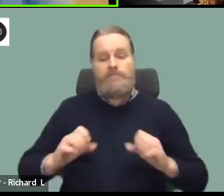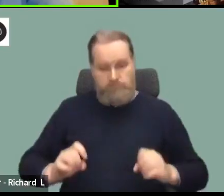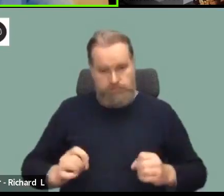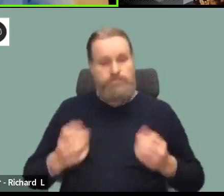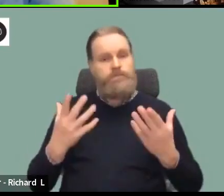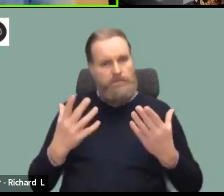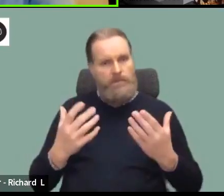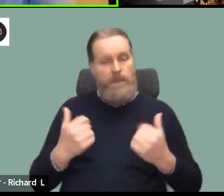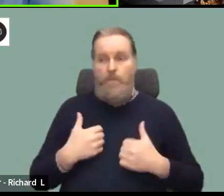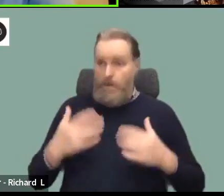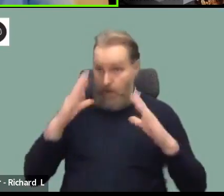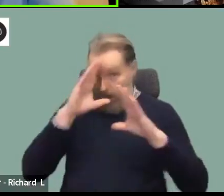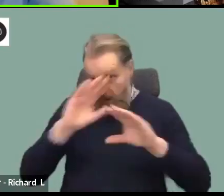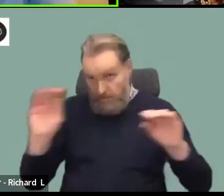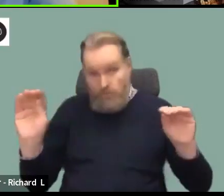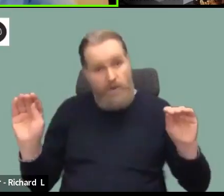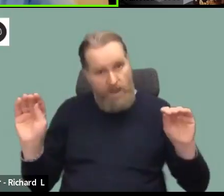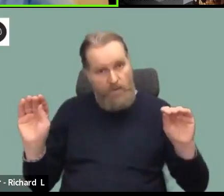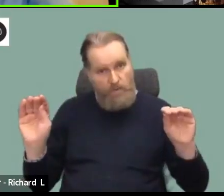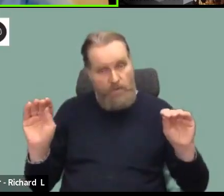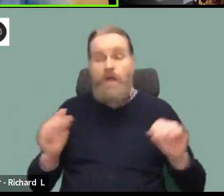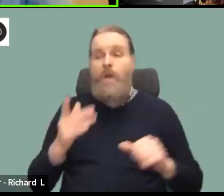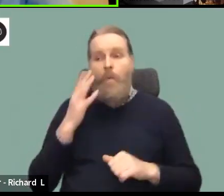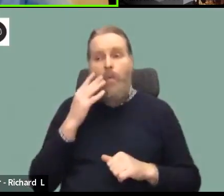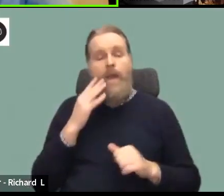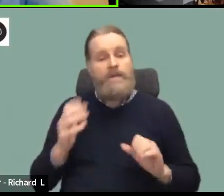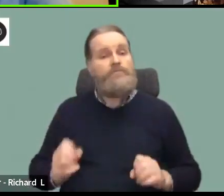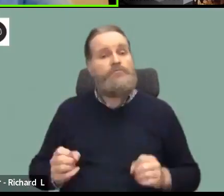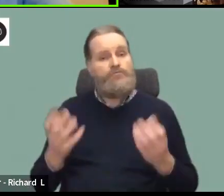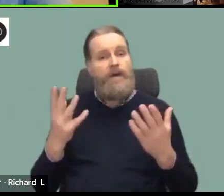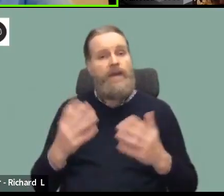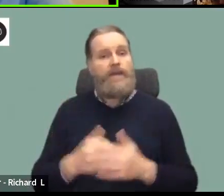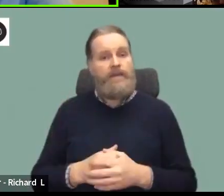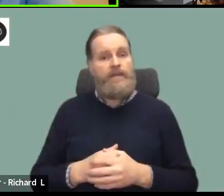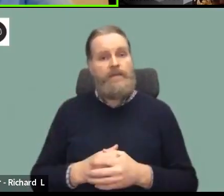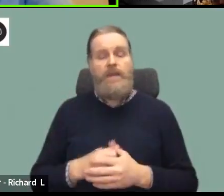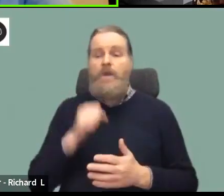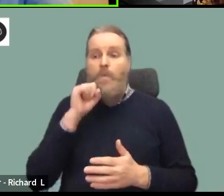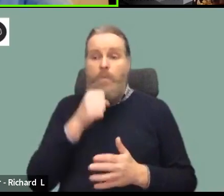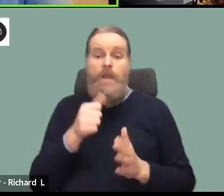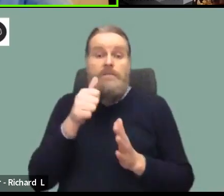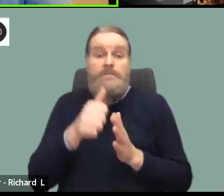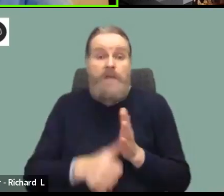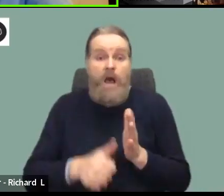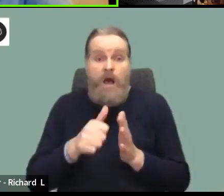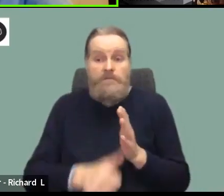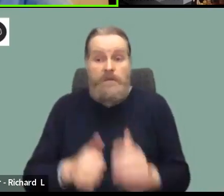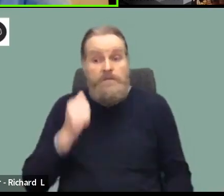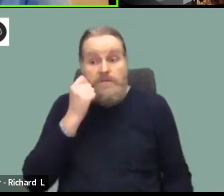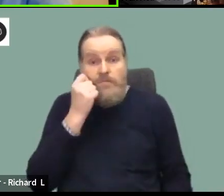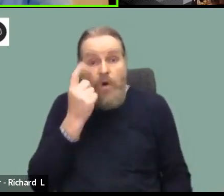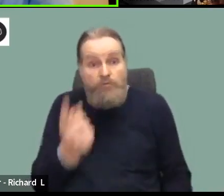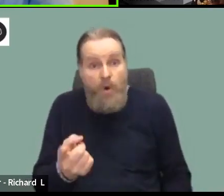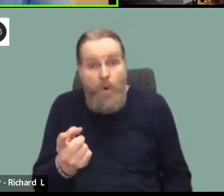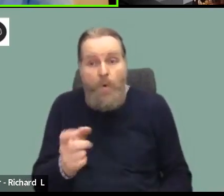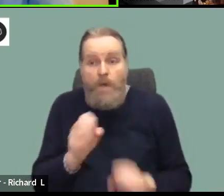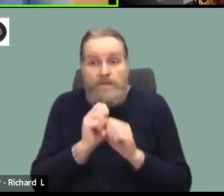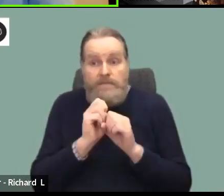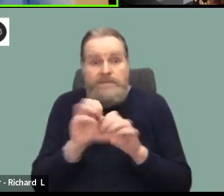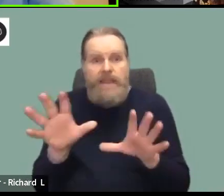industrial action fran, and we hope that when those notices go out and the first notice. s for strike action will probably s for strike action will probably start to be issued tomorrow probably start to be issued